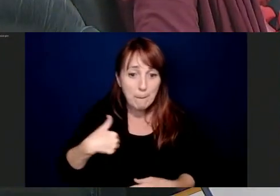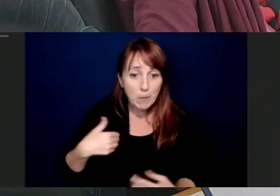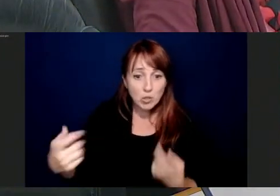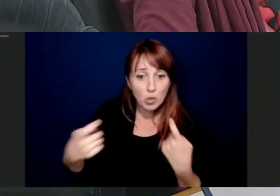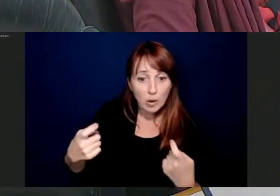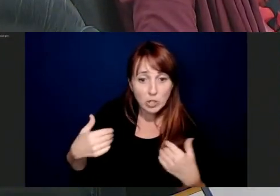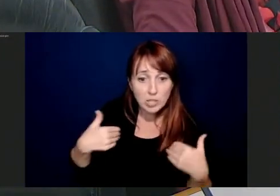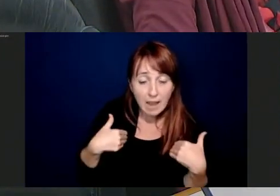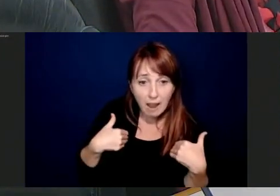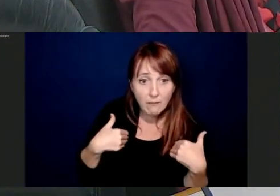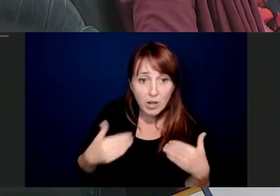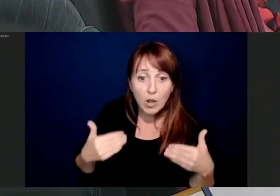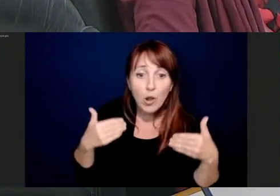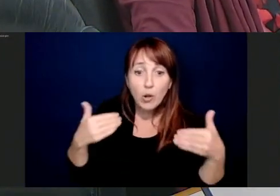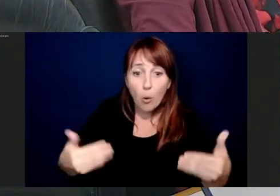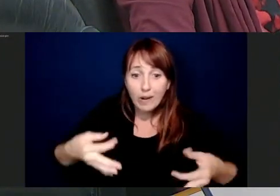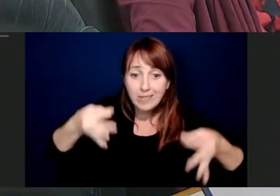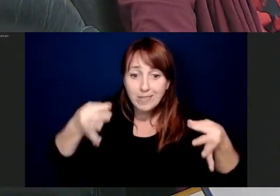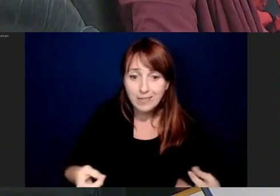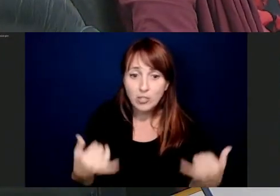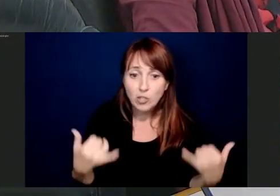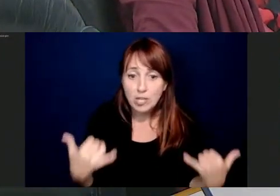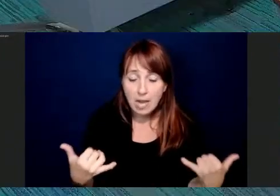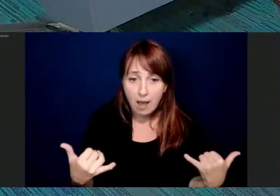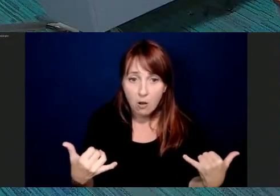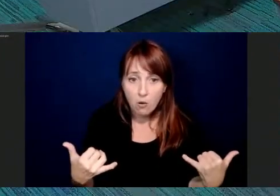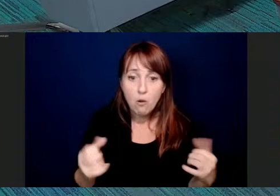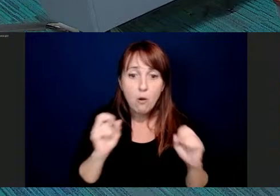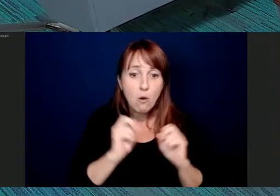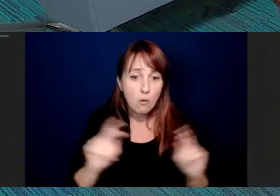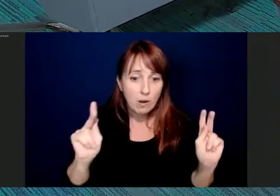Can we go on to decision making? Okay, so